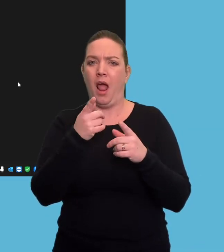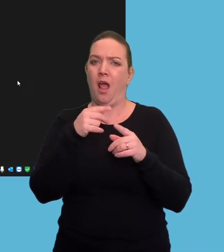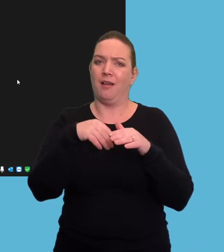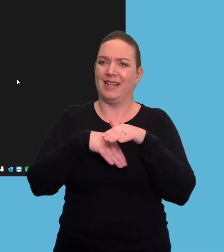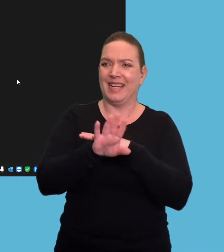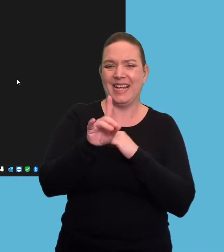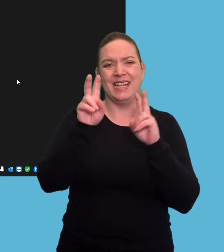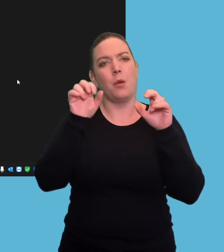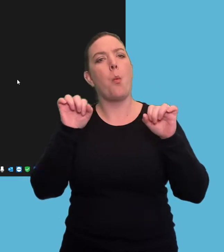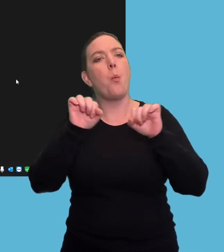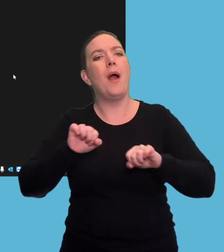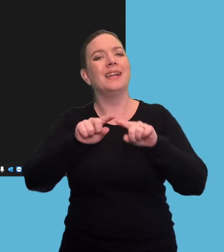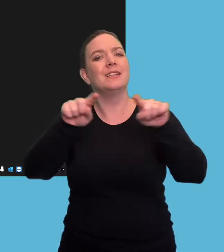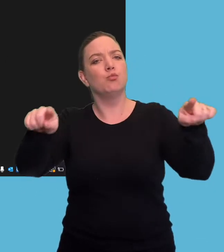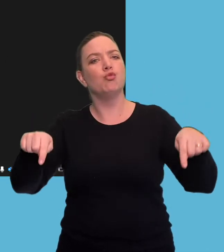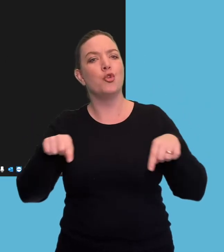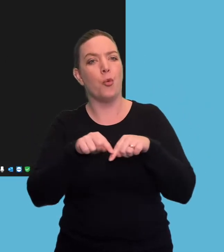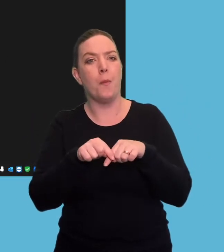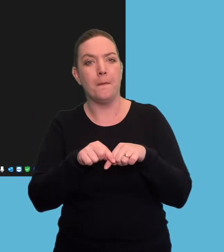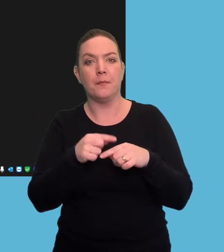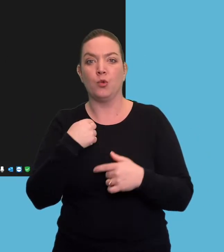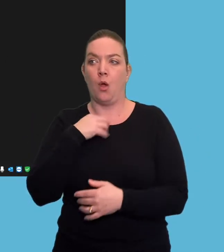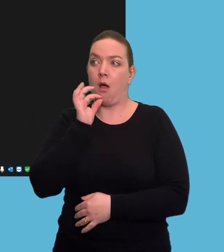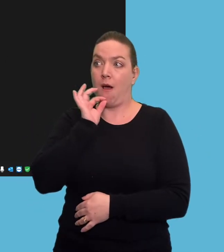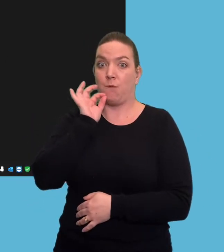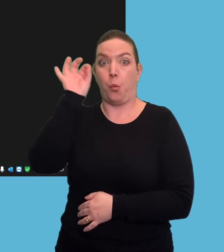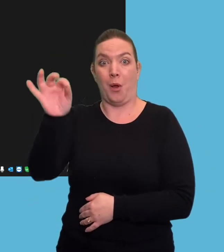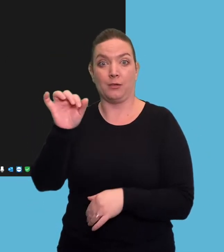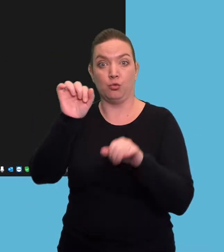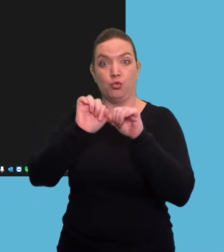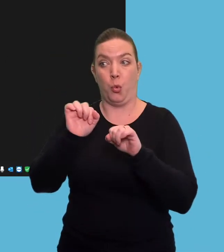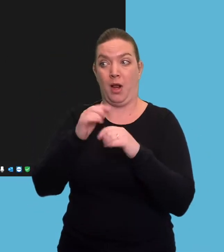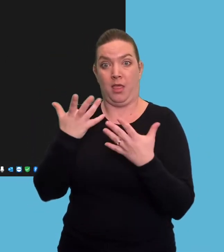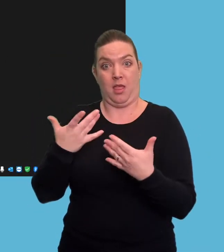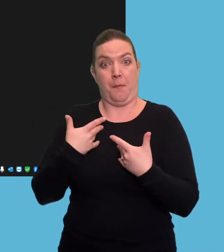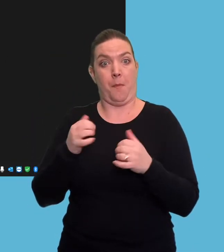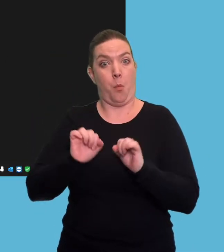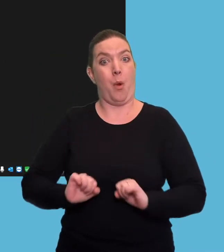So as you can see, I've requested to join, but I'm waiting in the waiting room.